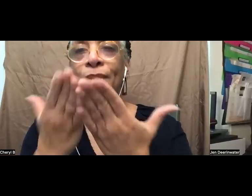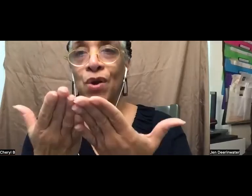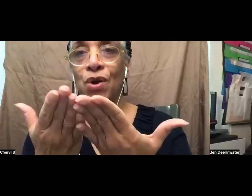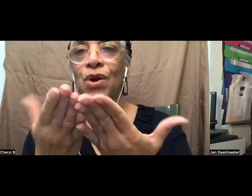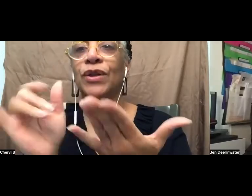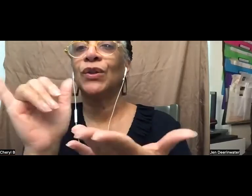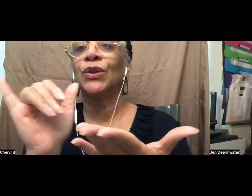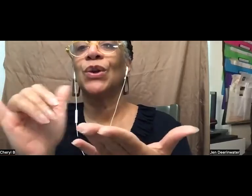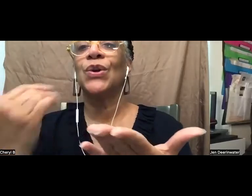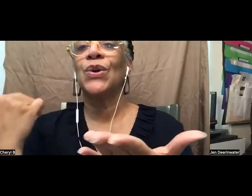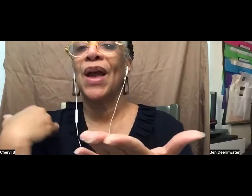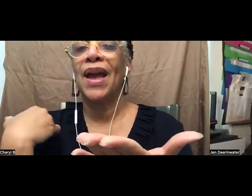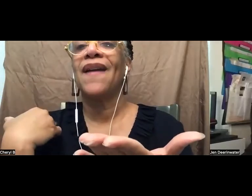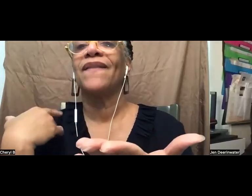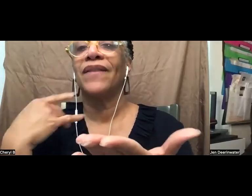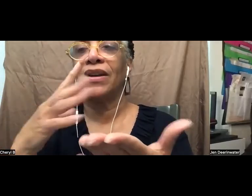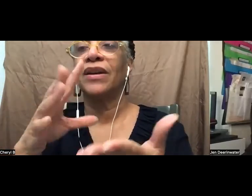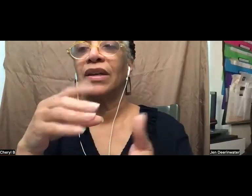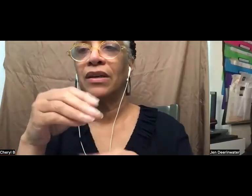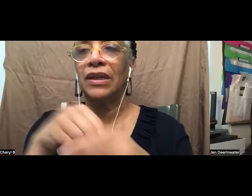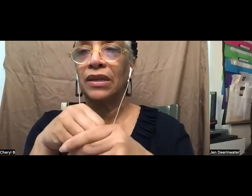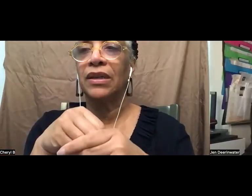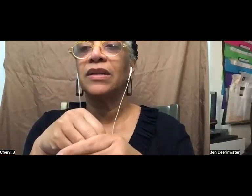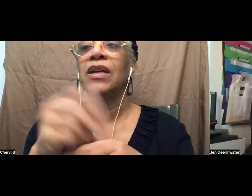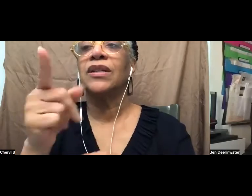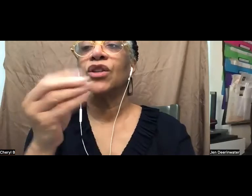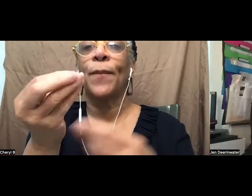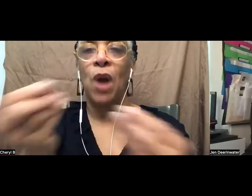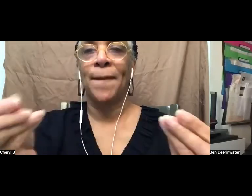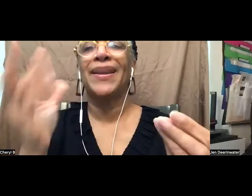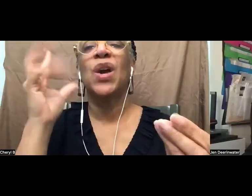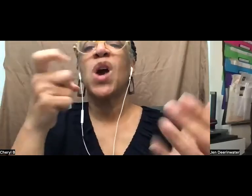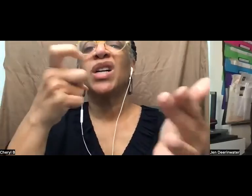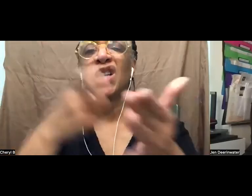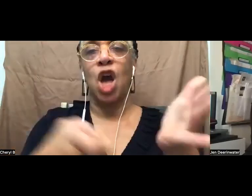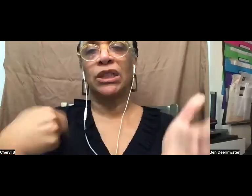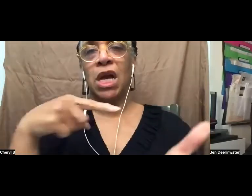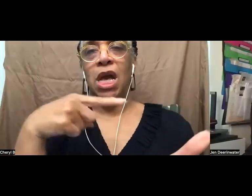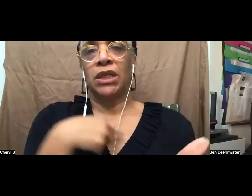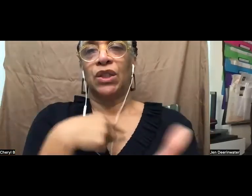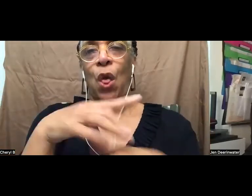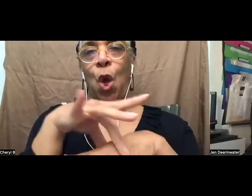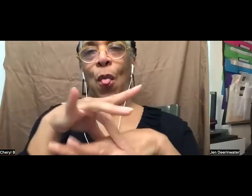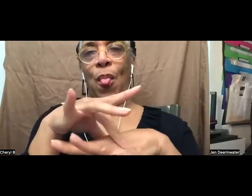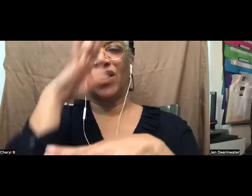piece included in that's called 'Property Will Cost Us the Earth: Direct Action and the Future of the Climate Movement